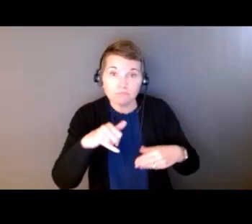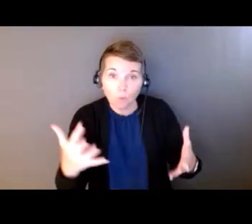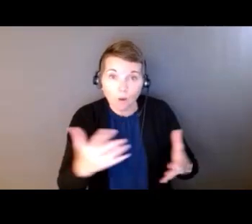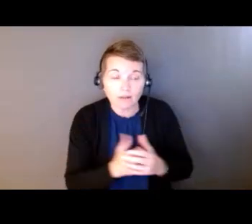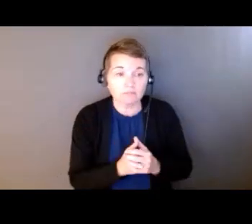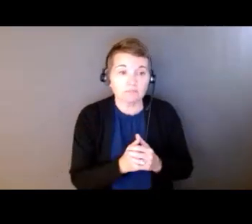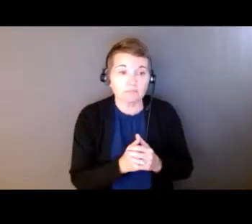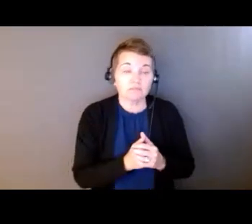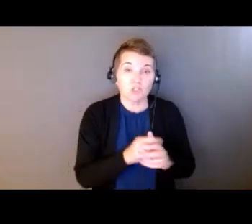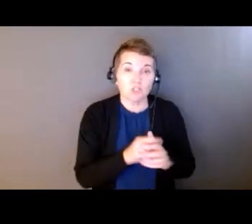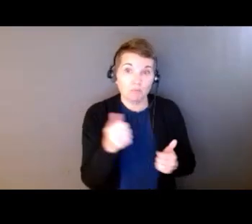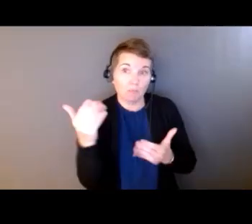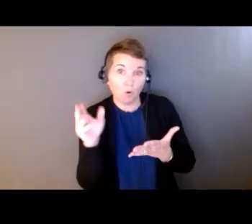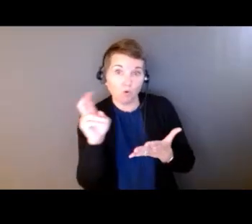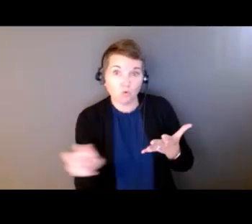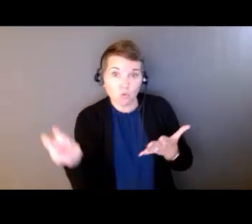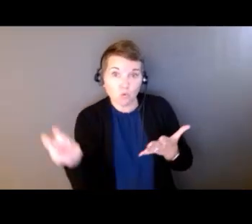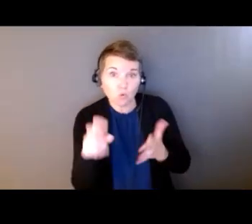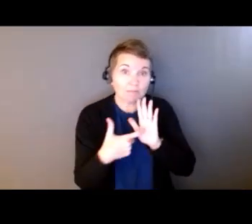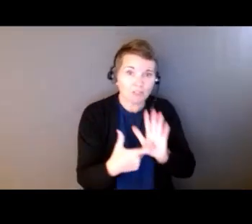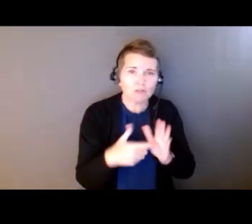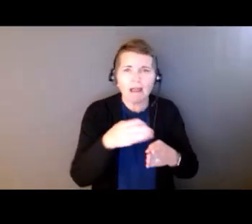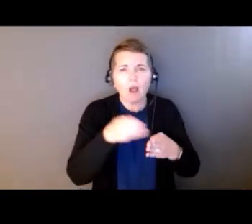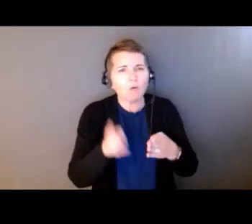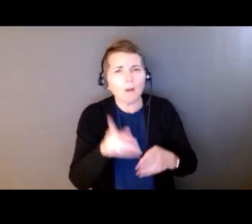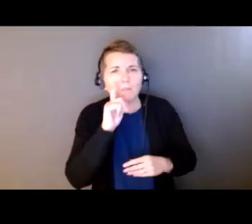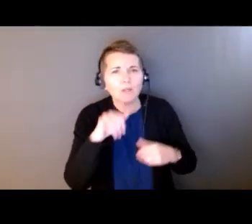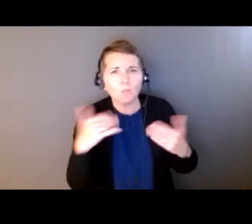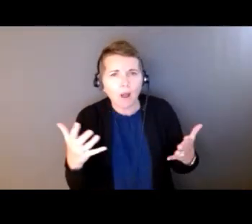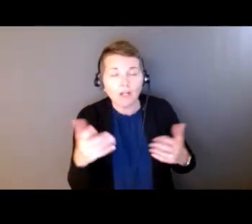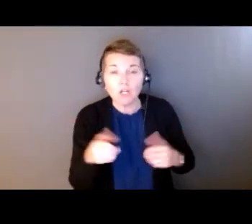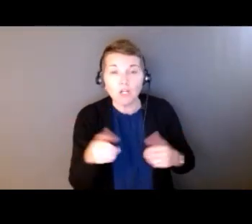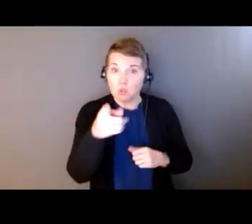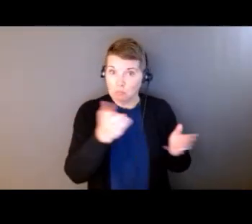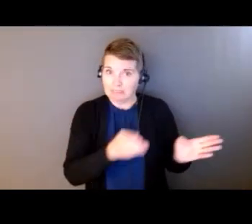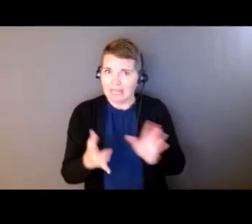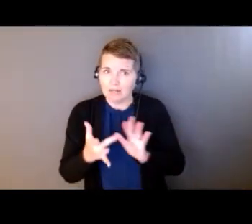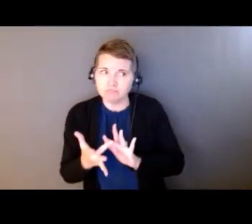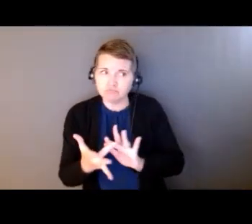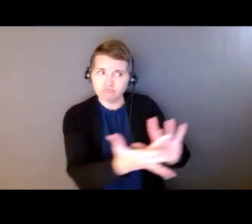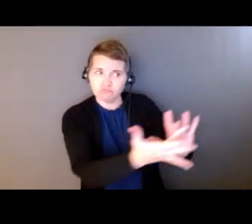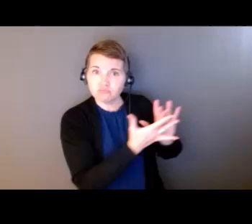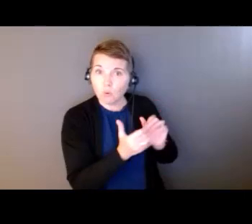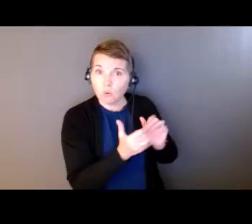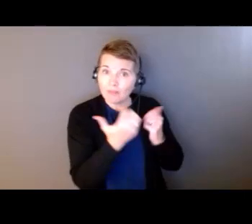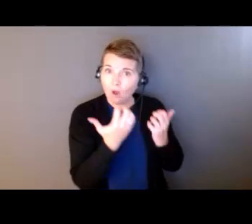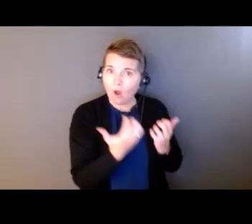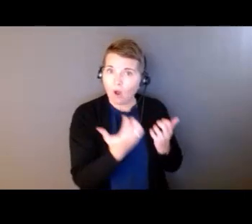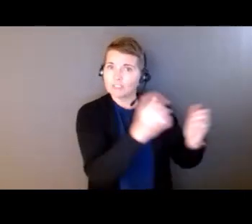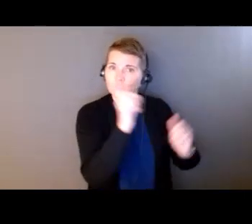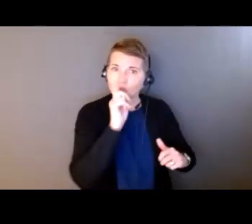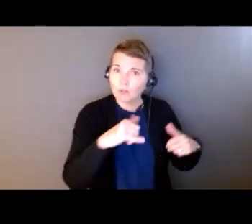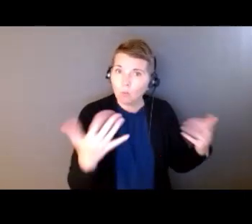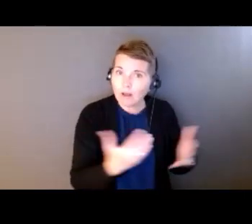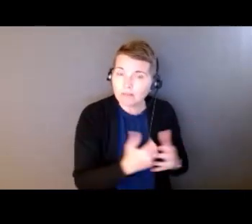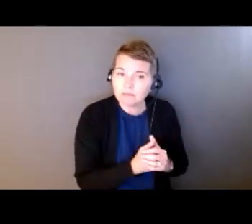So, applicants will typically describe how they plan to connect with their audience, what experience and capacity they have in relation to what they're proposing,